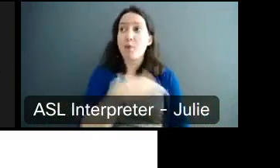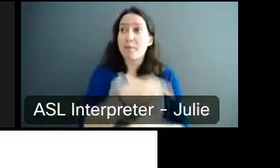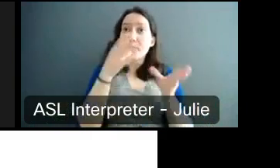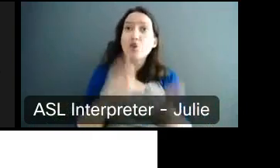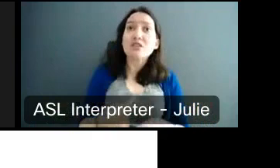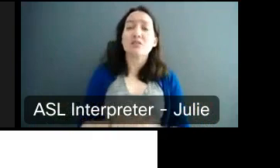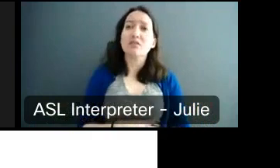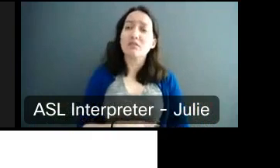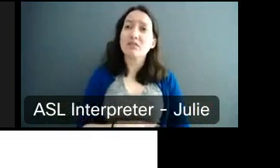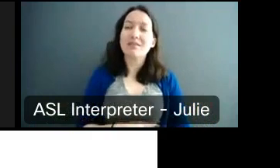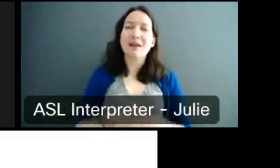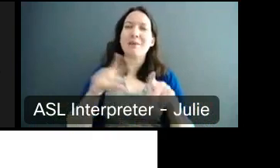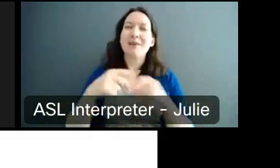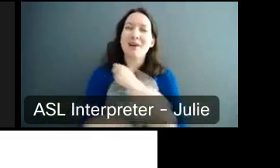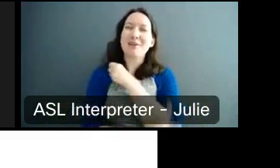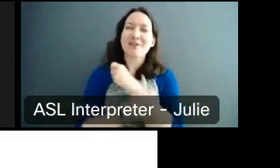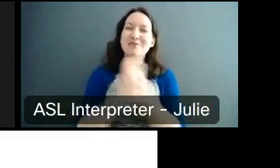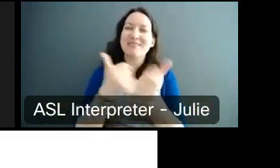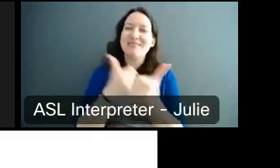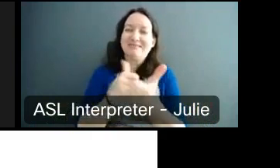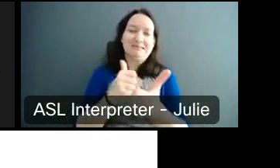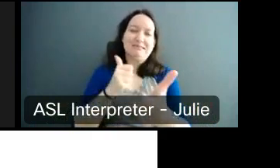Our country is very far from that. Yeah, we're following on that.